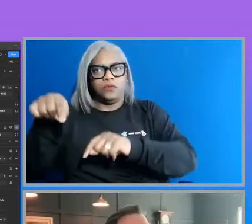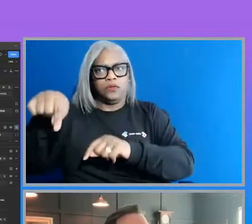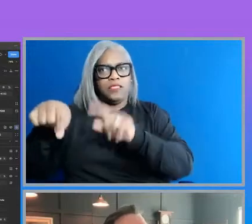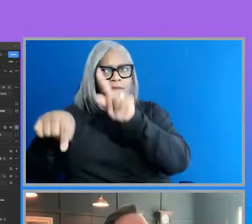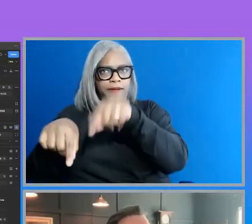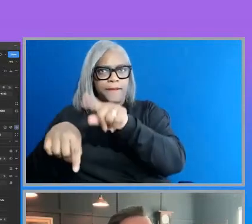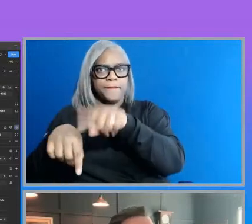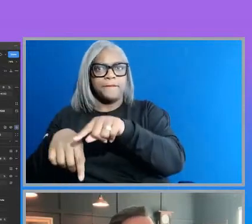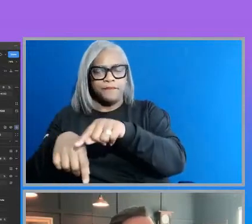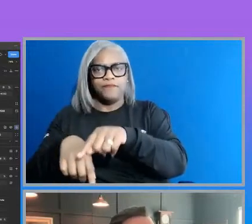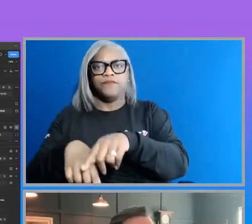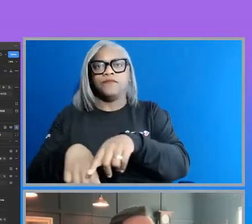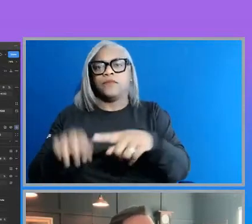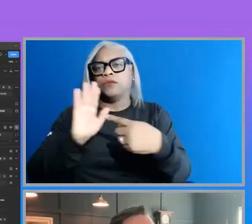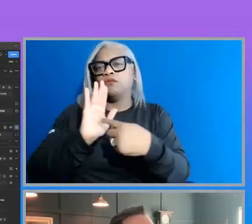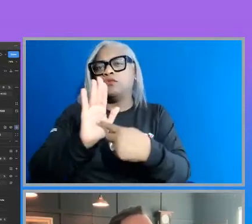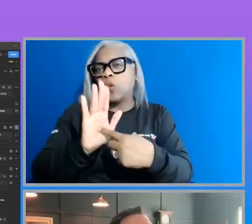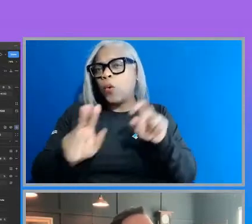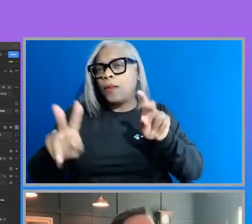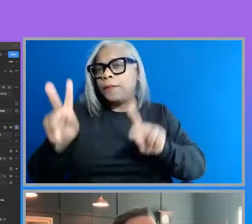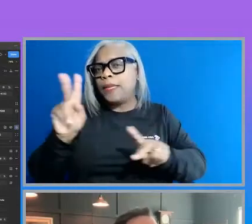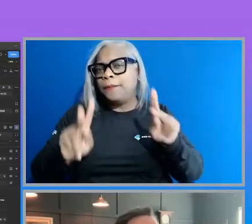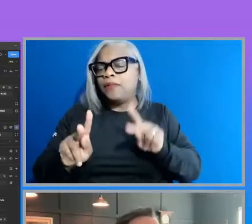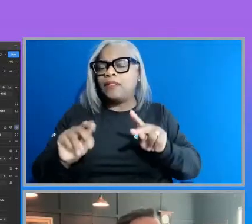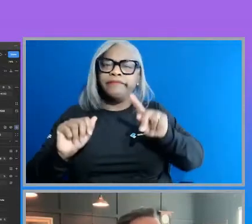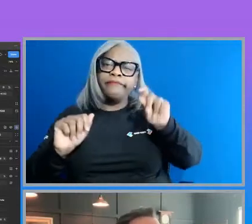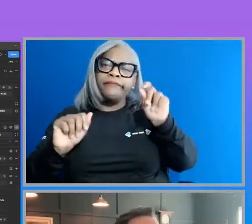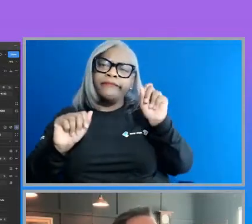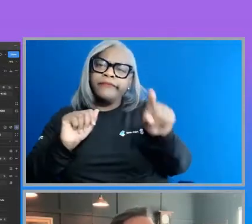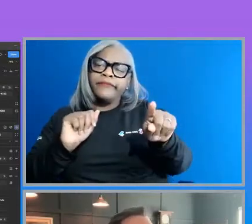what I want you to show with real users. Ask them, can you